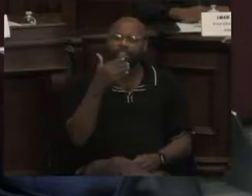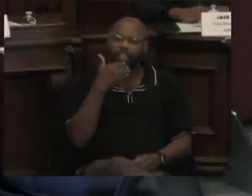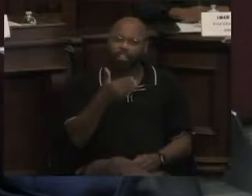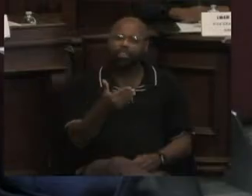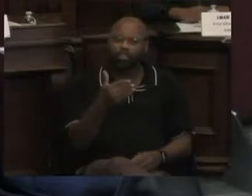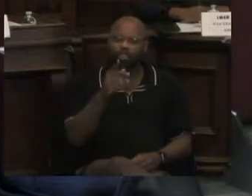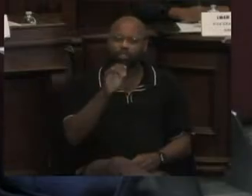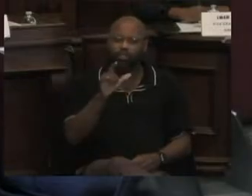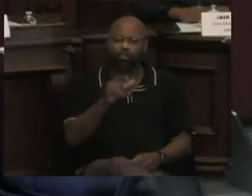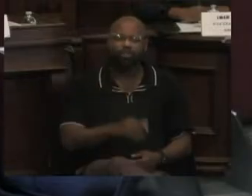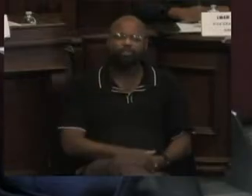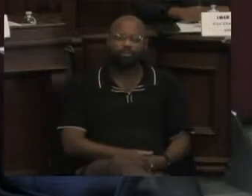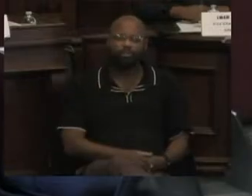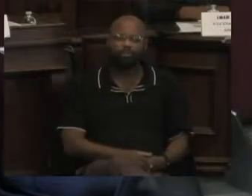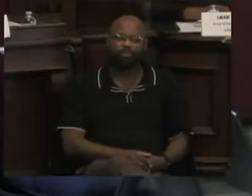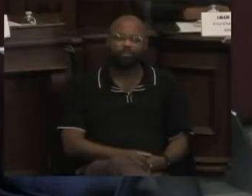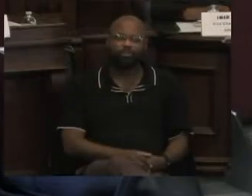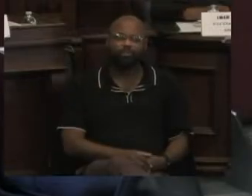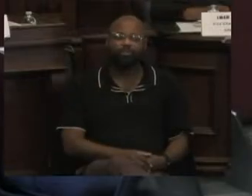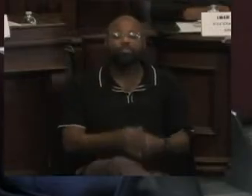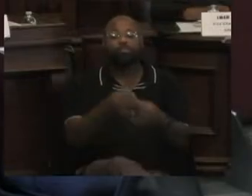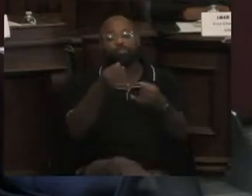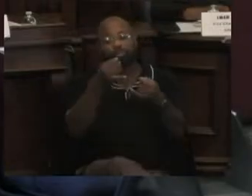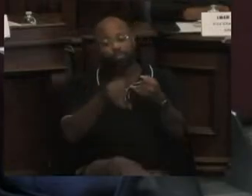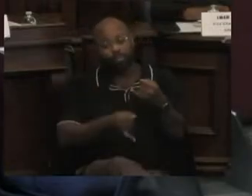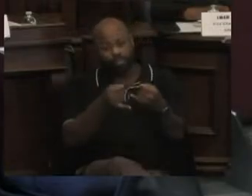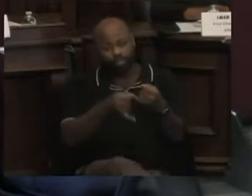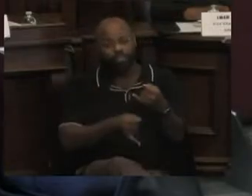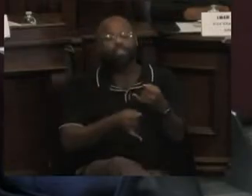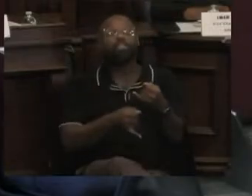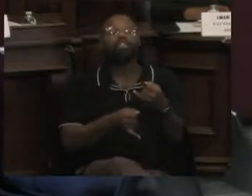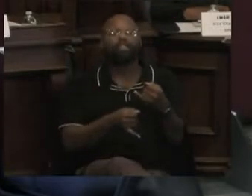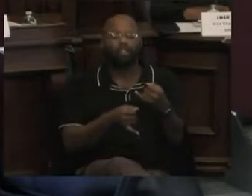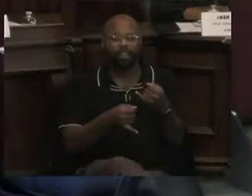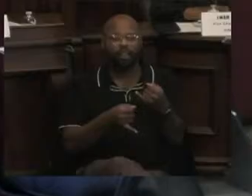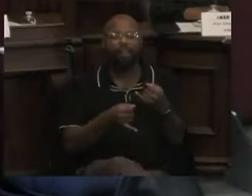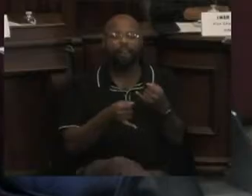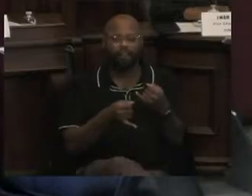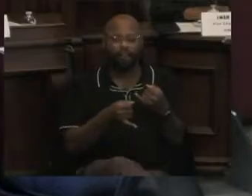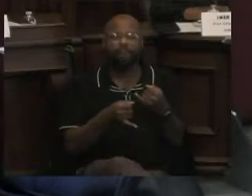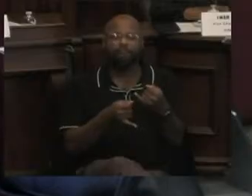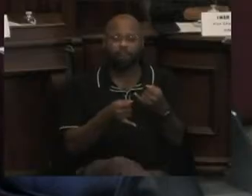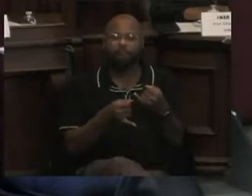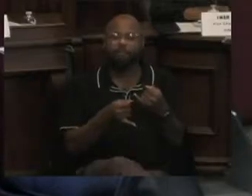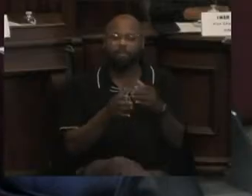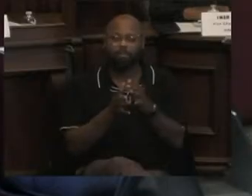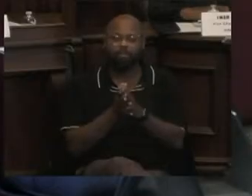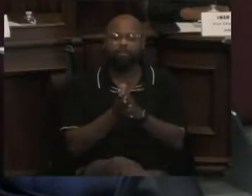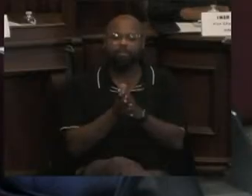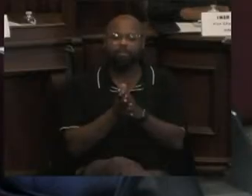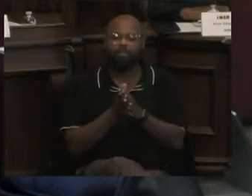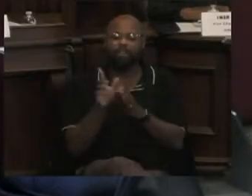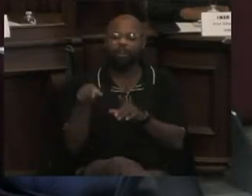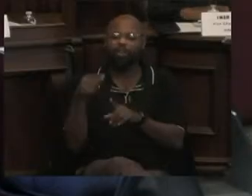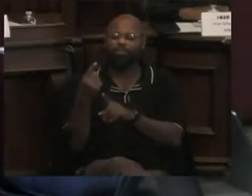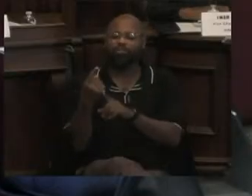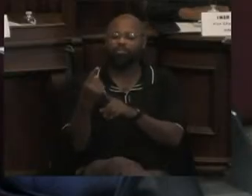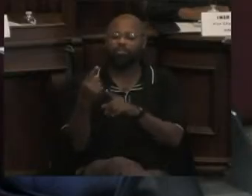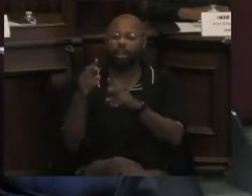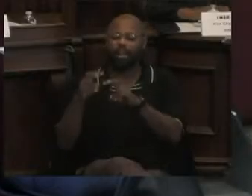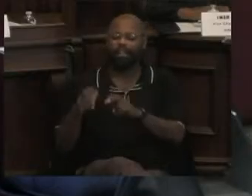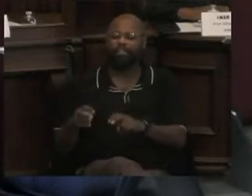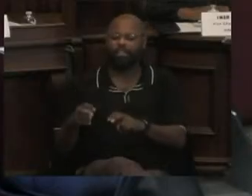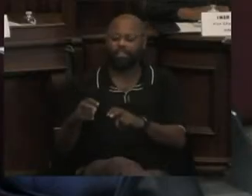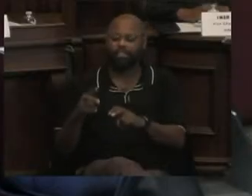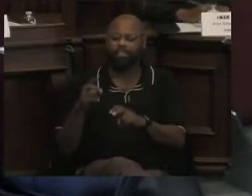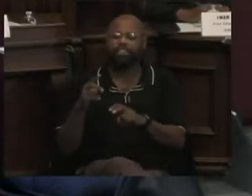camera? And that's a great tool.